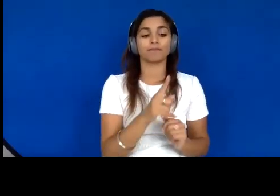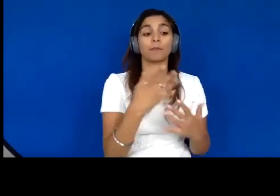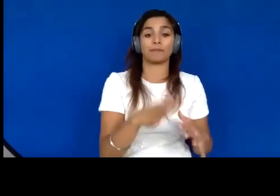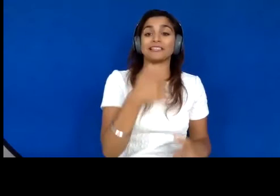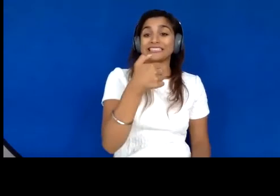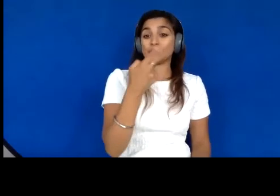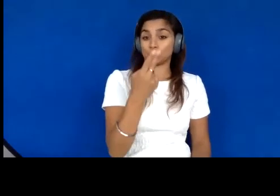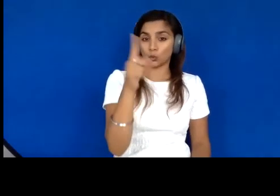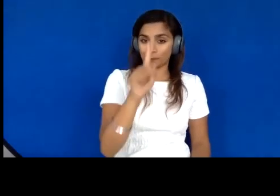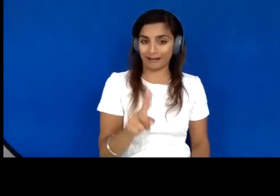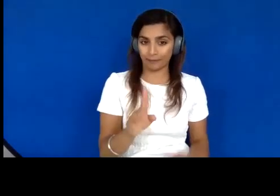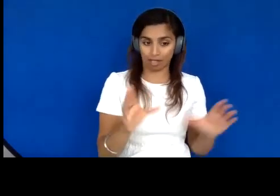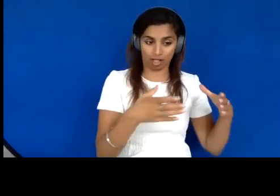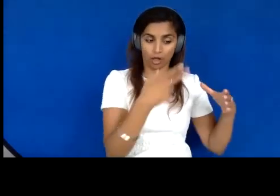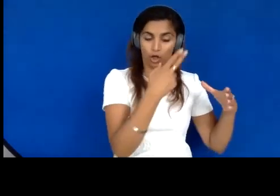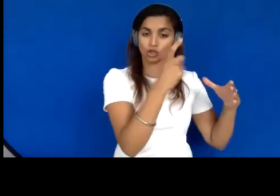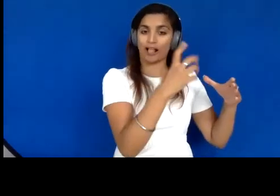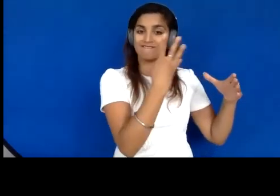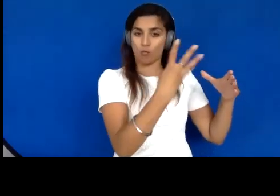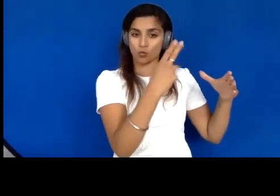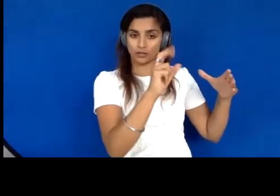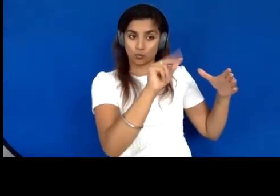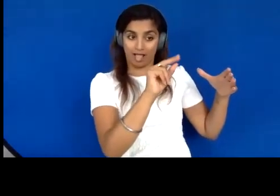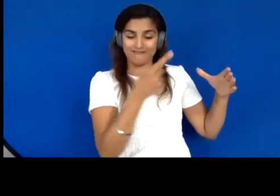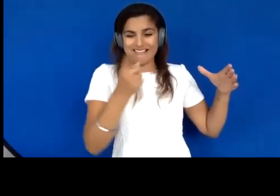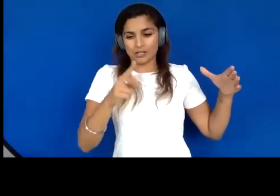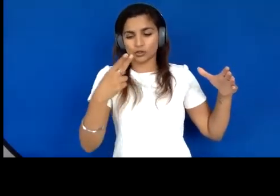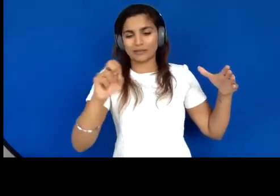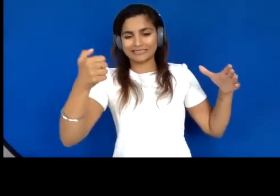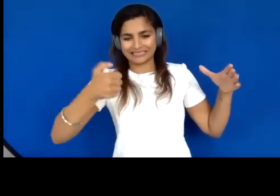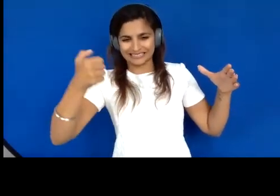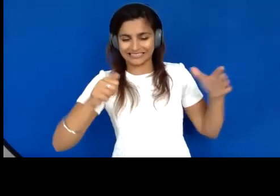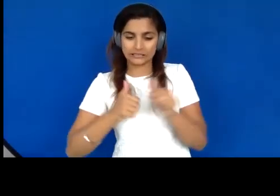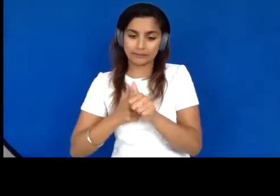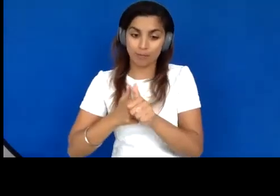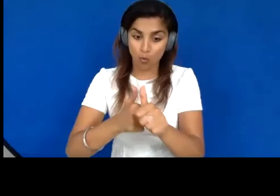in Channel Four's 2012 and 2016 supporting documentation only one is